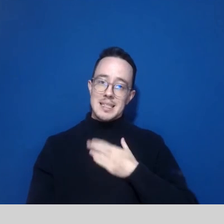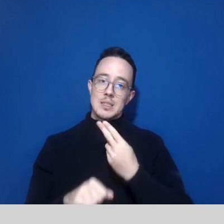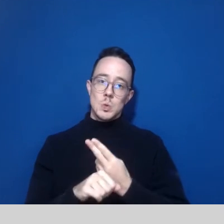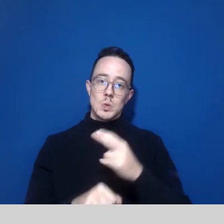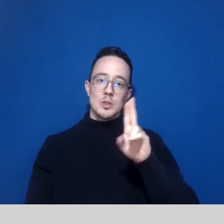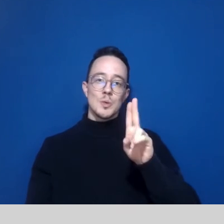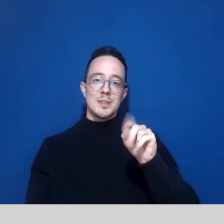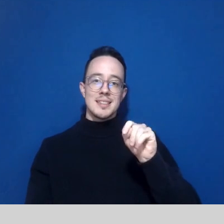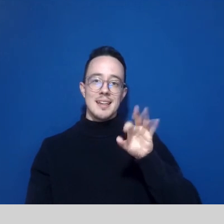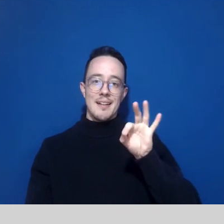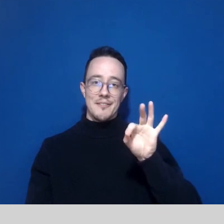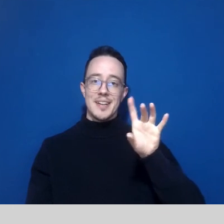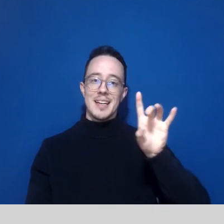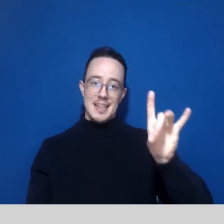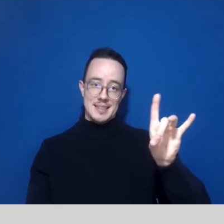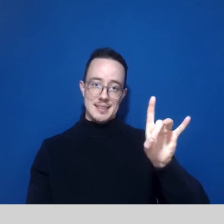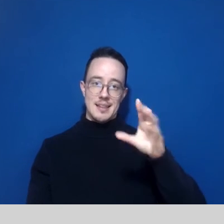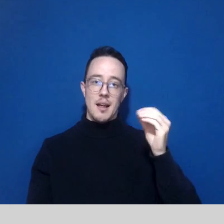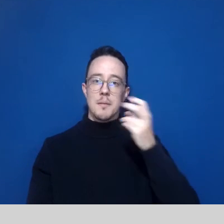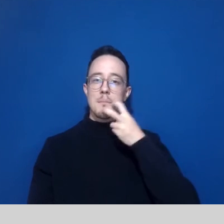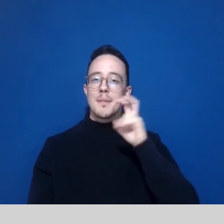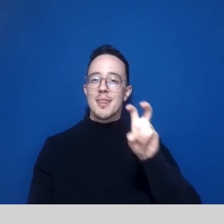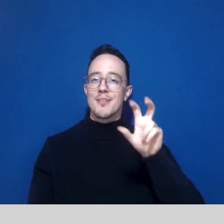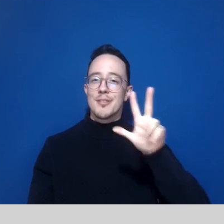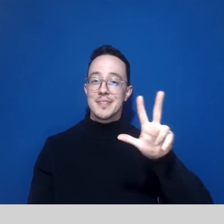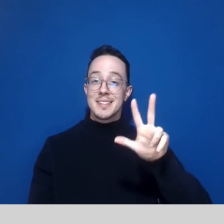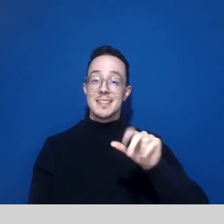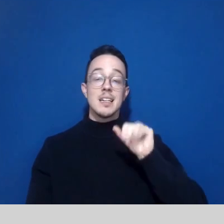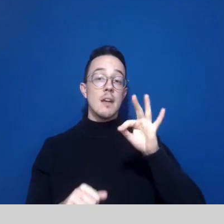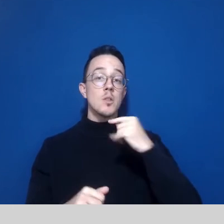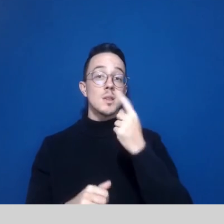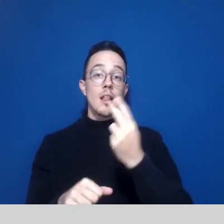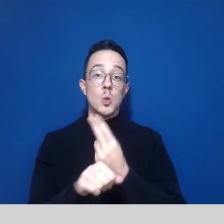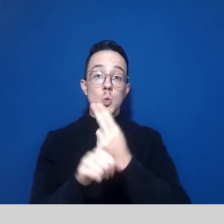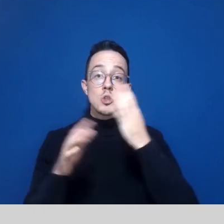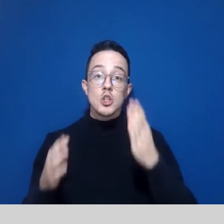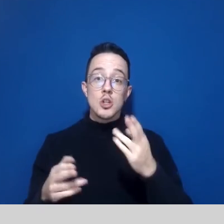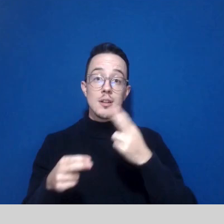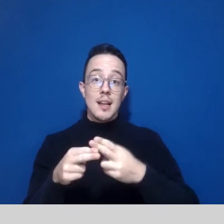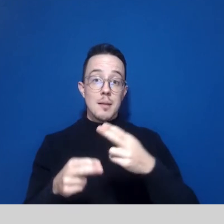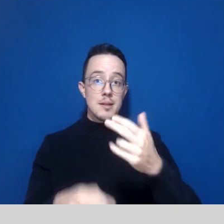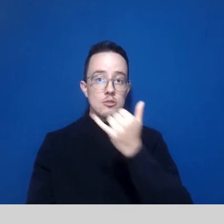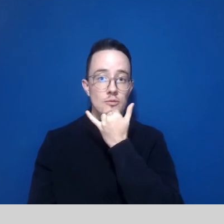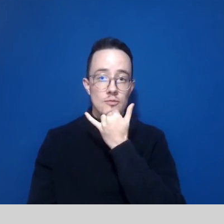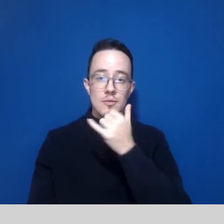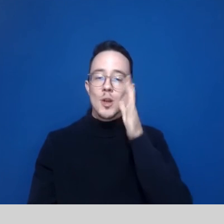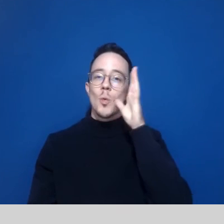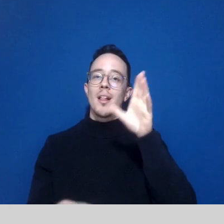Please use Python 3 and UTF-8. If you tell your user that their name is invalid,